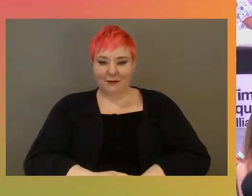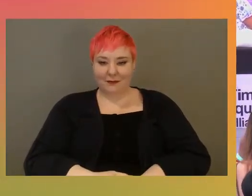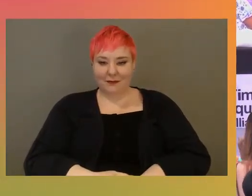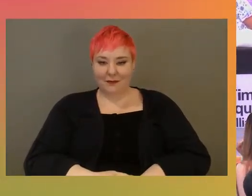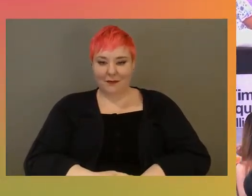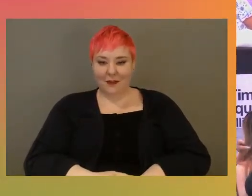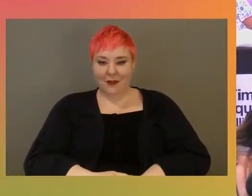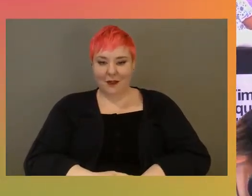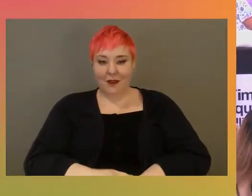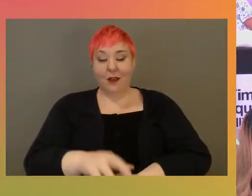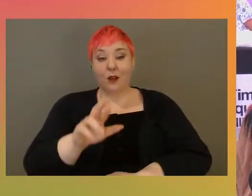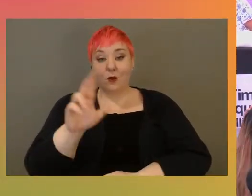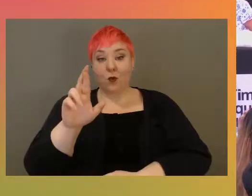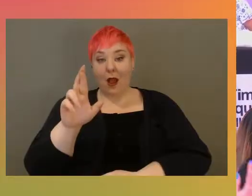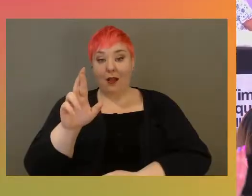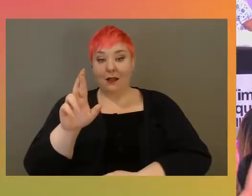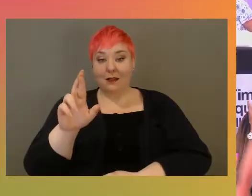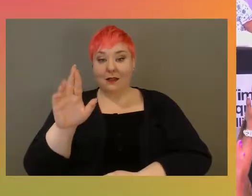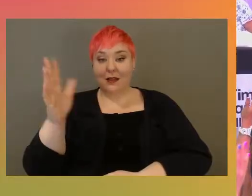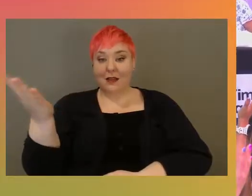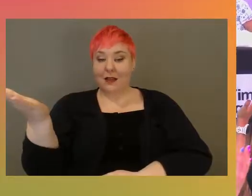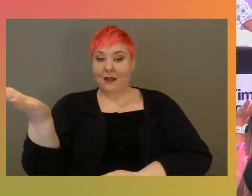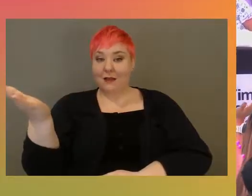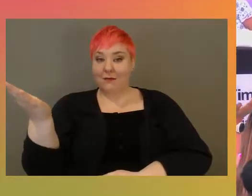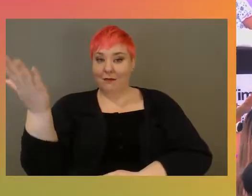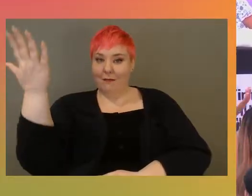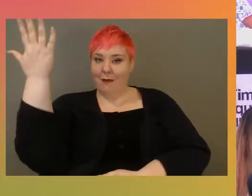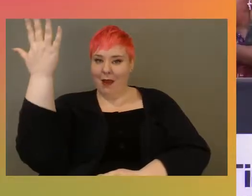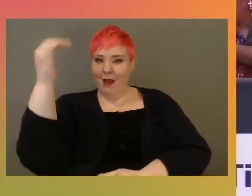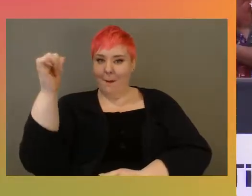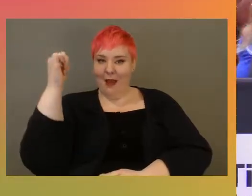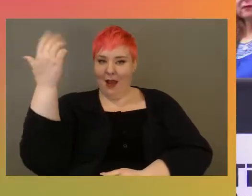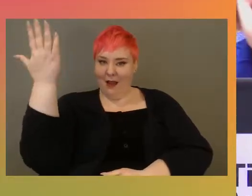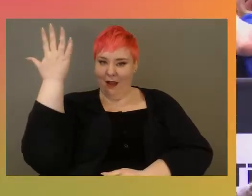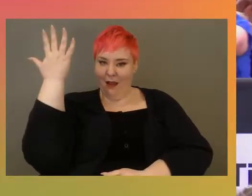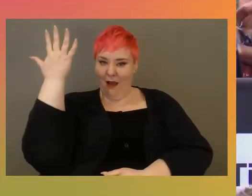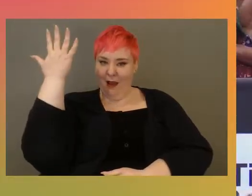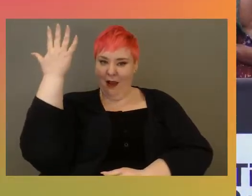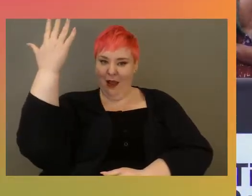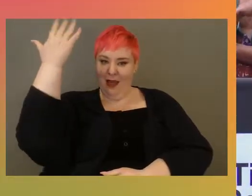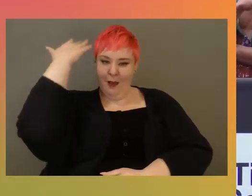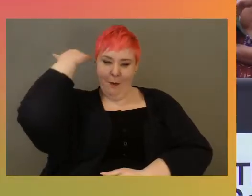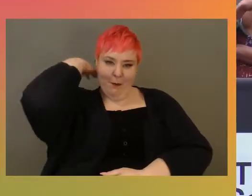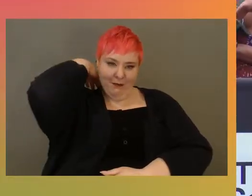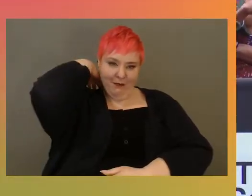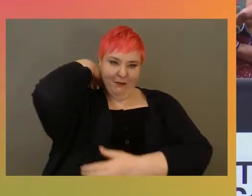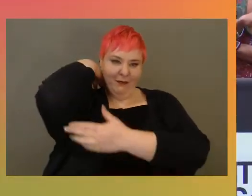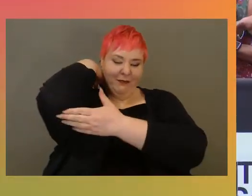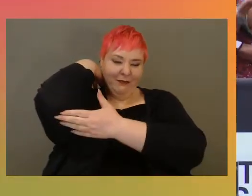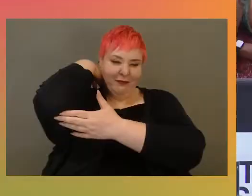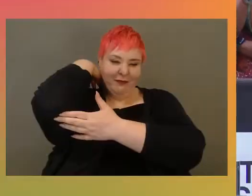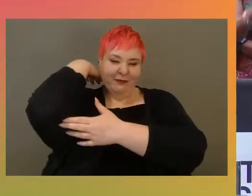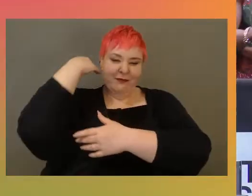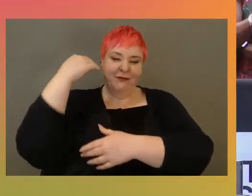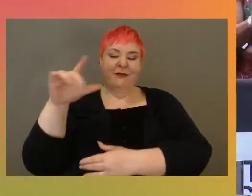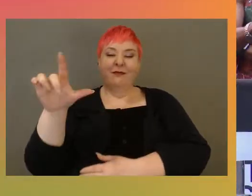BACKBEND, AND THEN SIT BACK ON